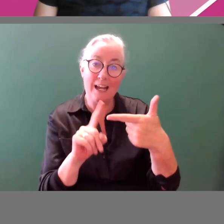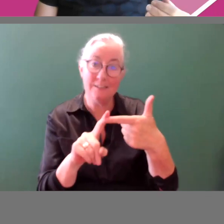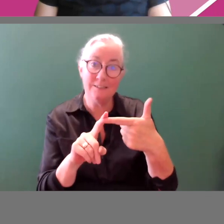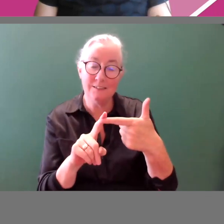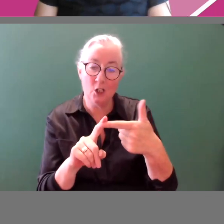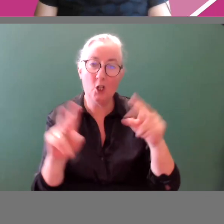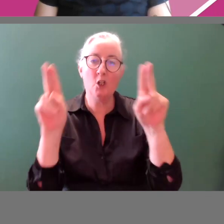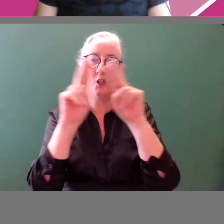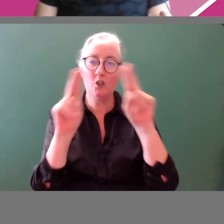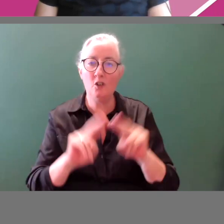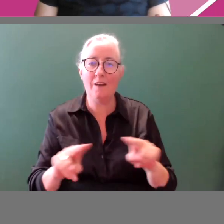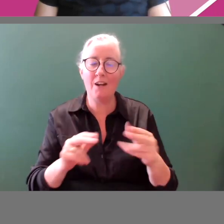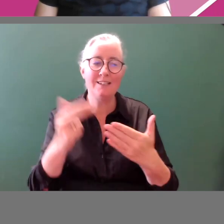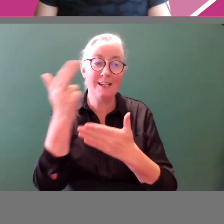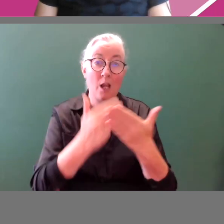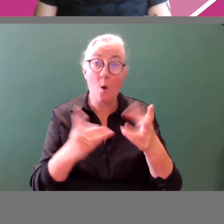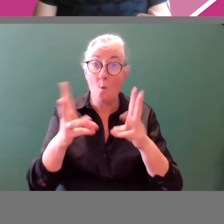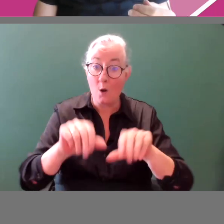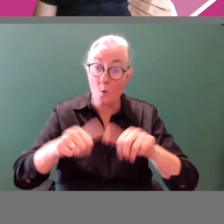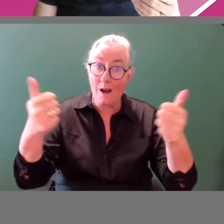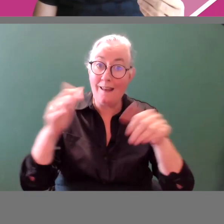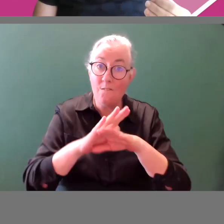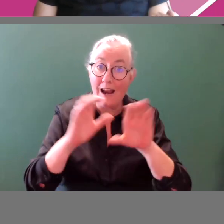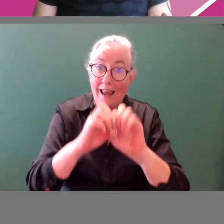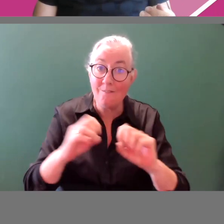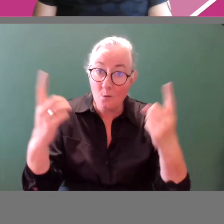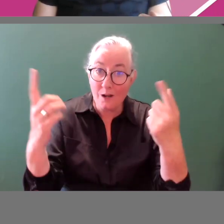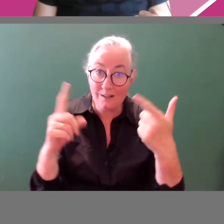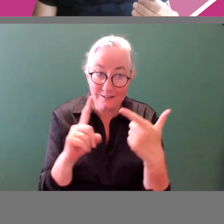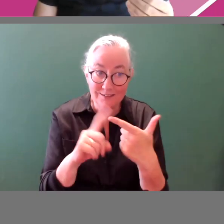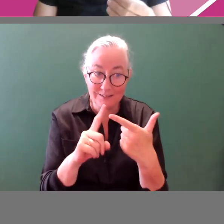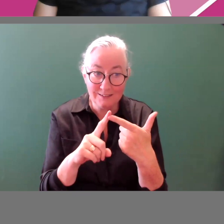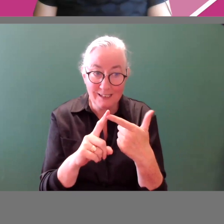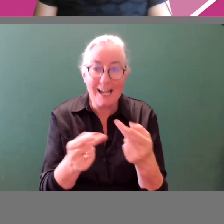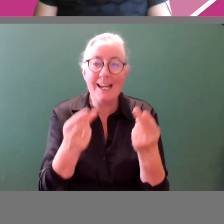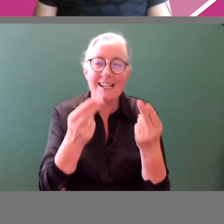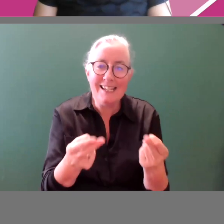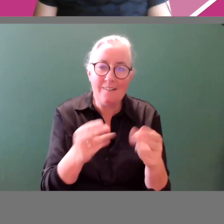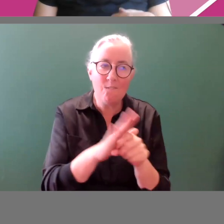about good design that works well for everyone and necessary for some and good for everyone